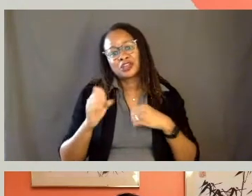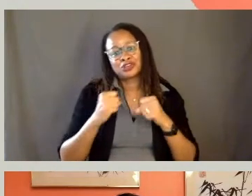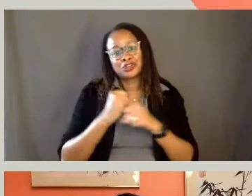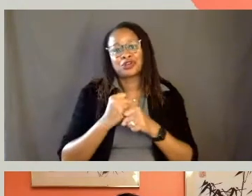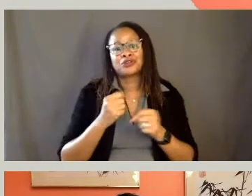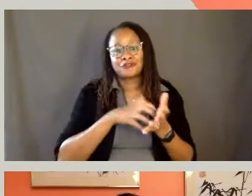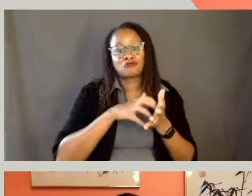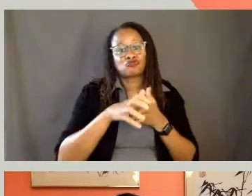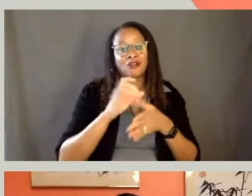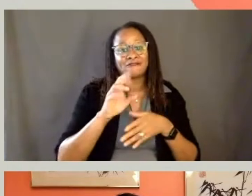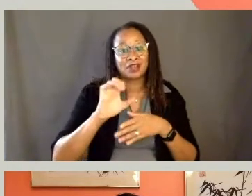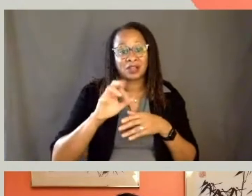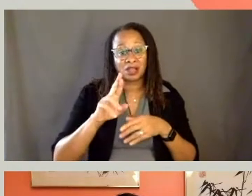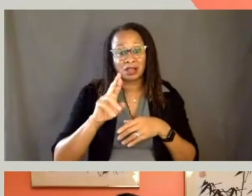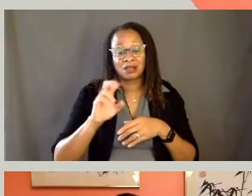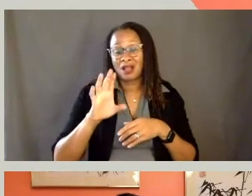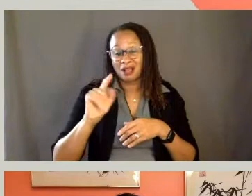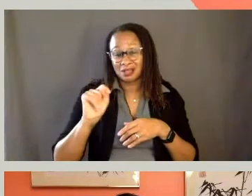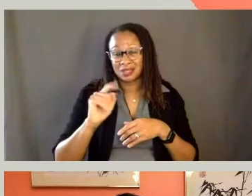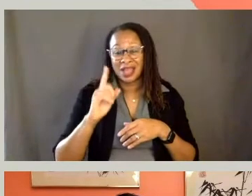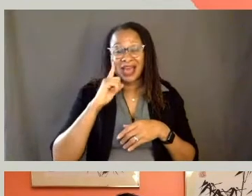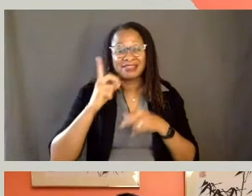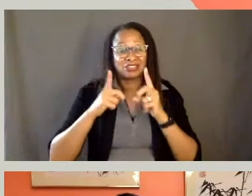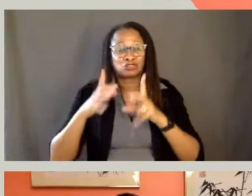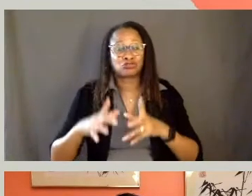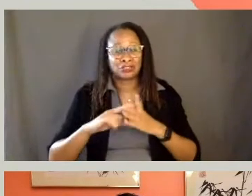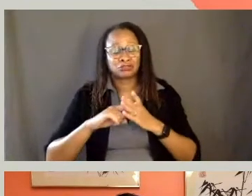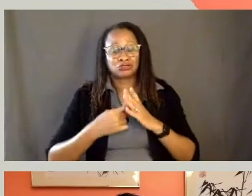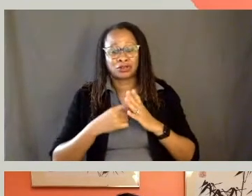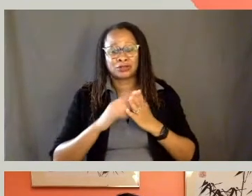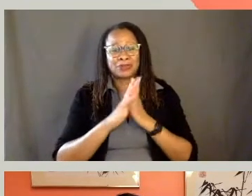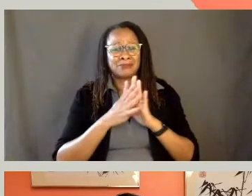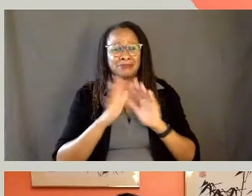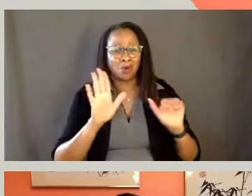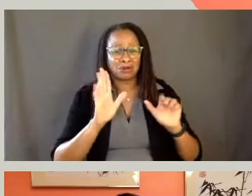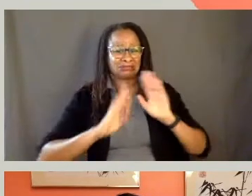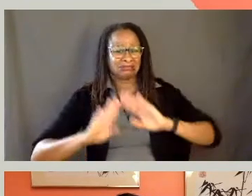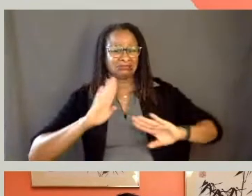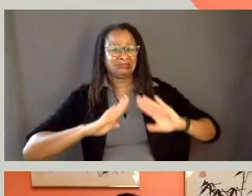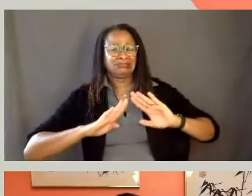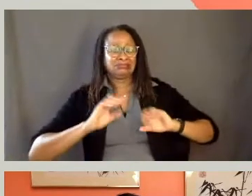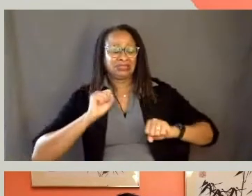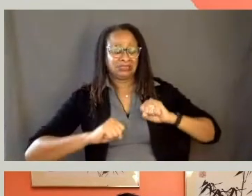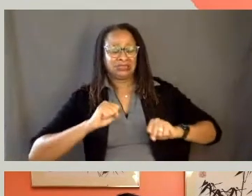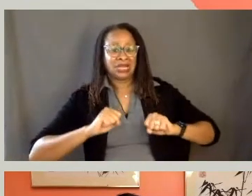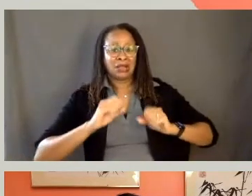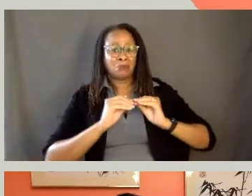we had a rough cut. Then I think the director began to become hesitant about more creative approach,